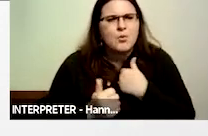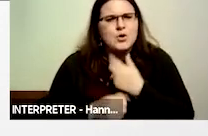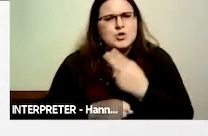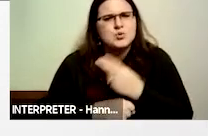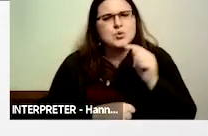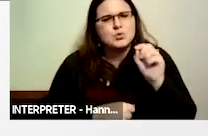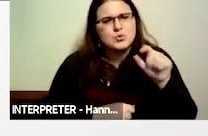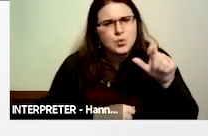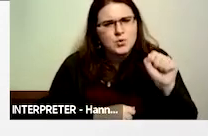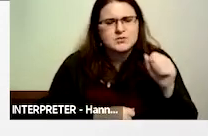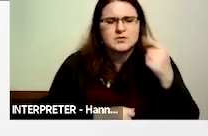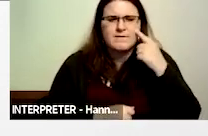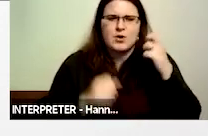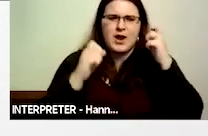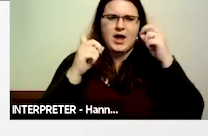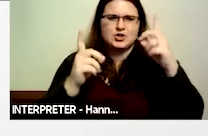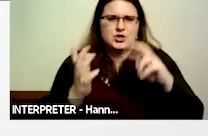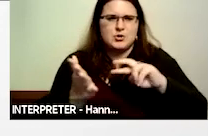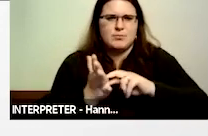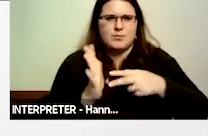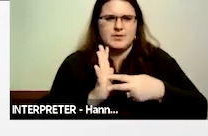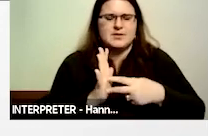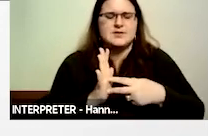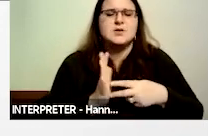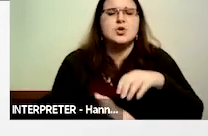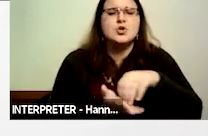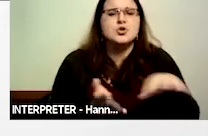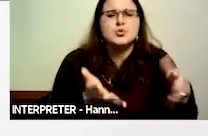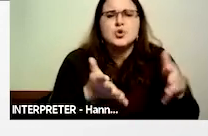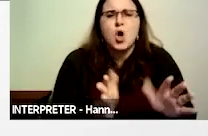that are already in the crowd of the students that we want to reach right. So how do you take